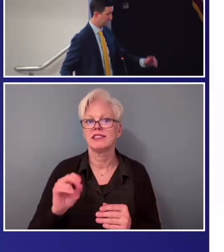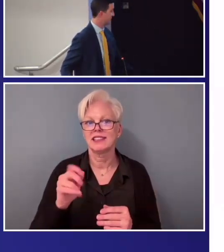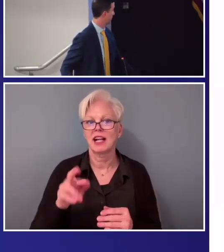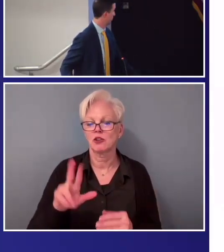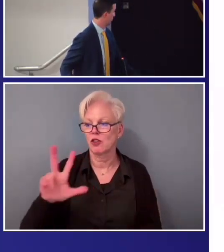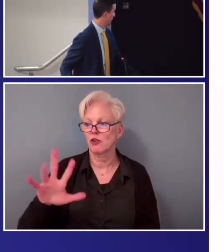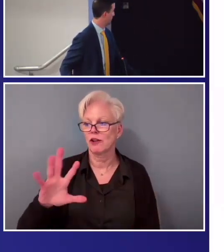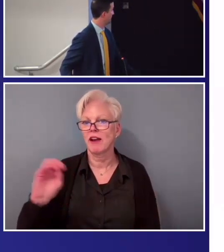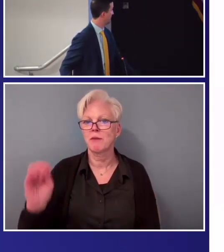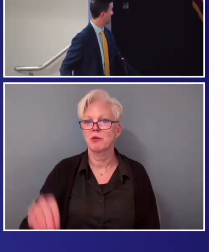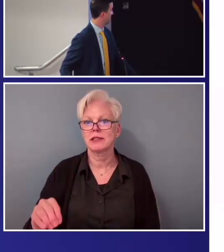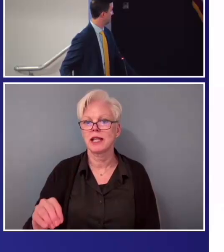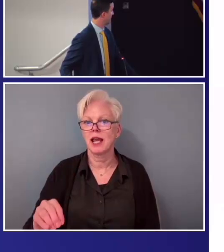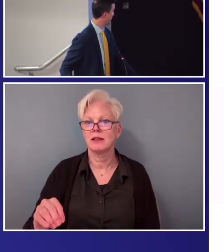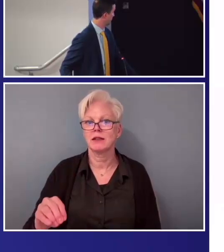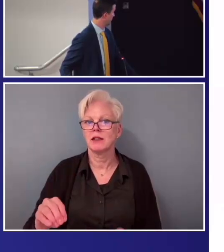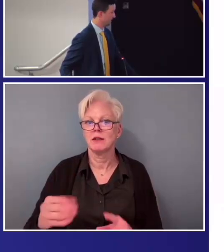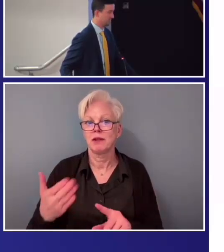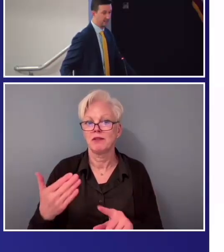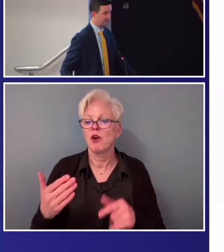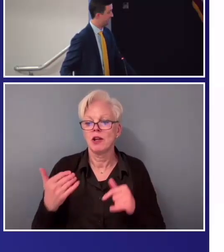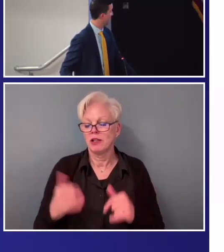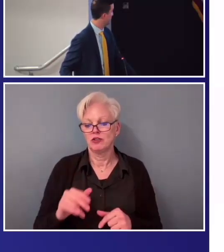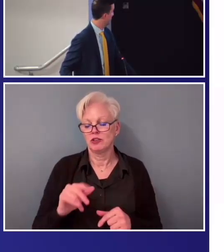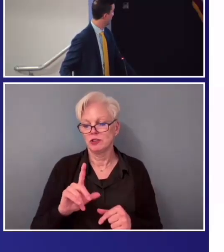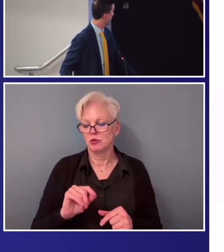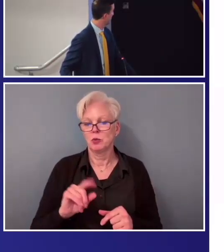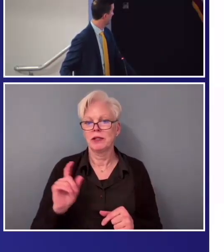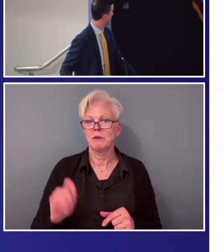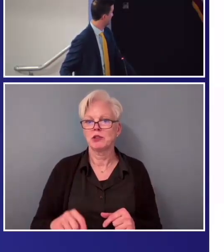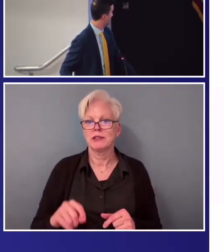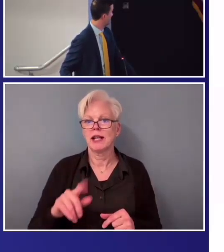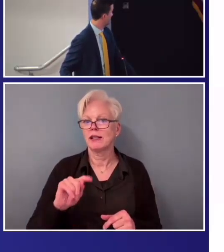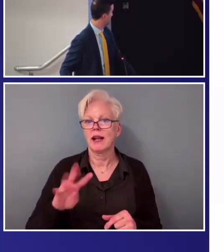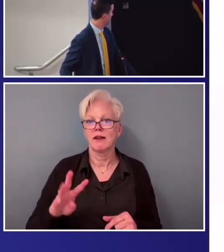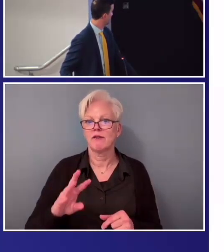It's just 20% of Title IV students at that sector. Next slide, please.